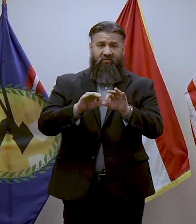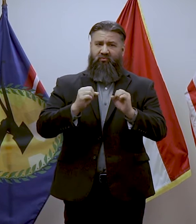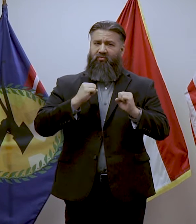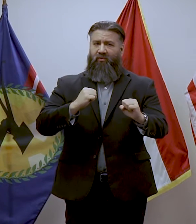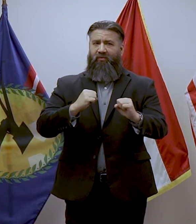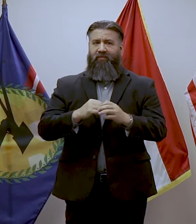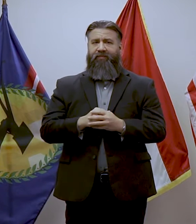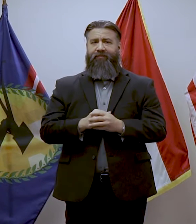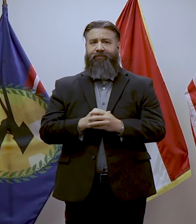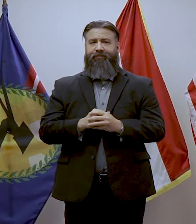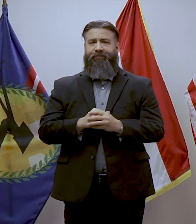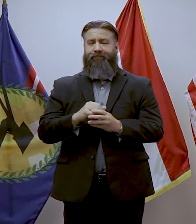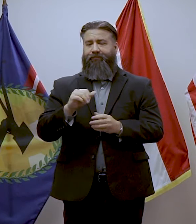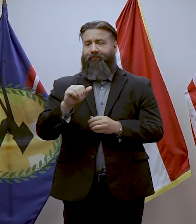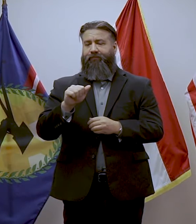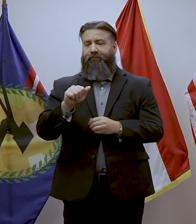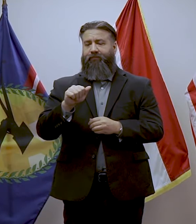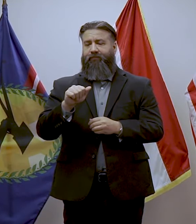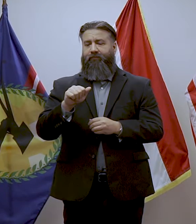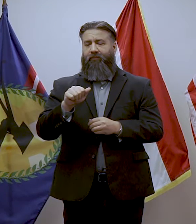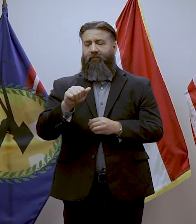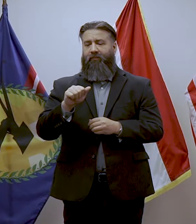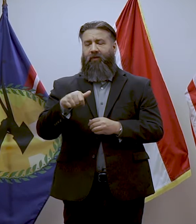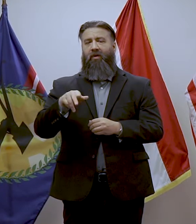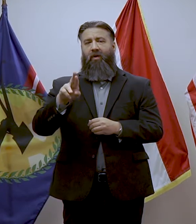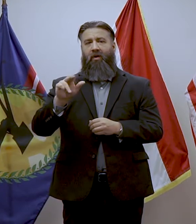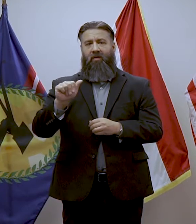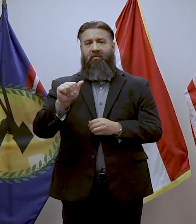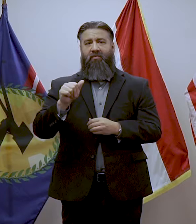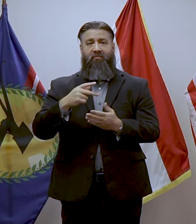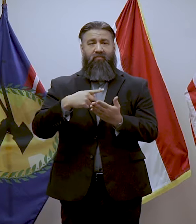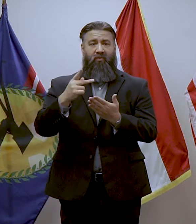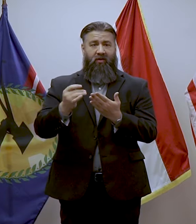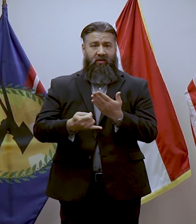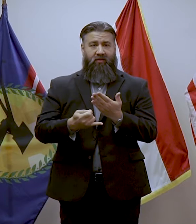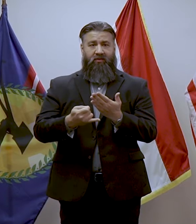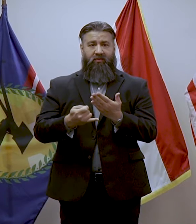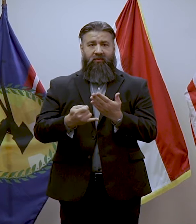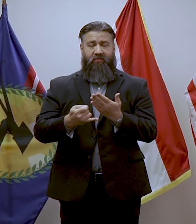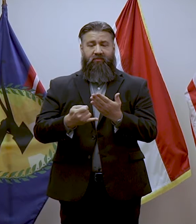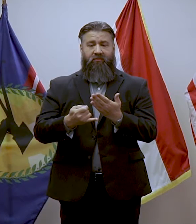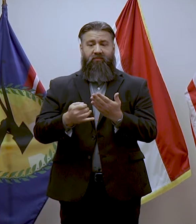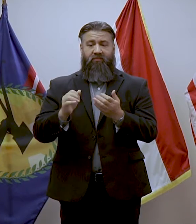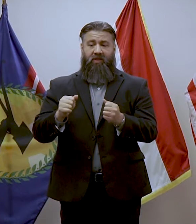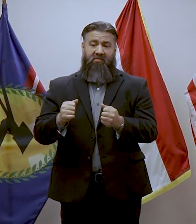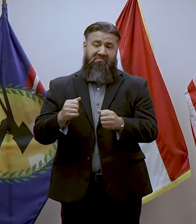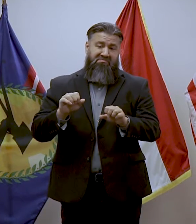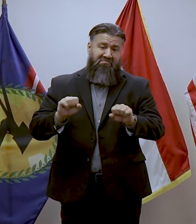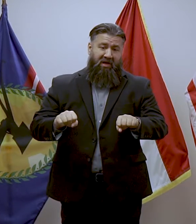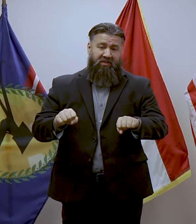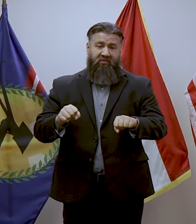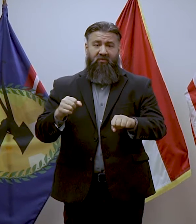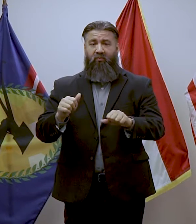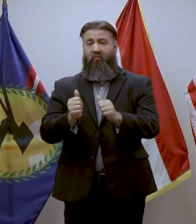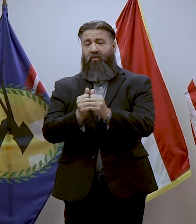ARPA projects being considered that could be leveraged with the support from the county are currently being debated